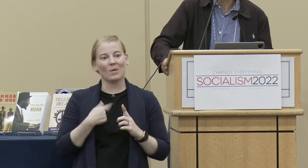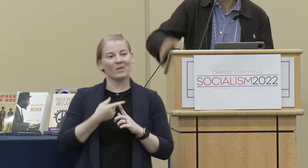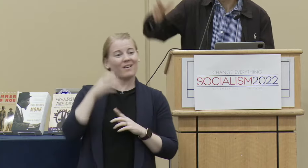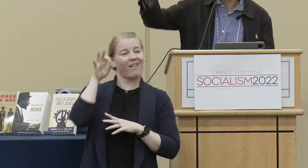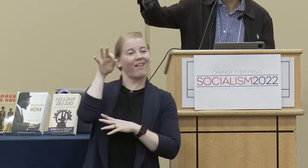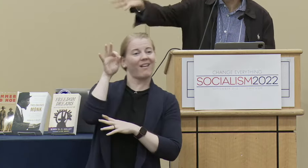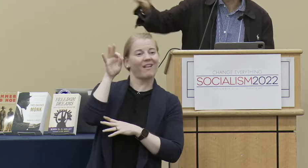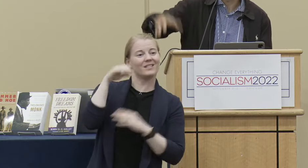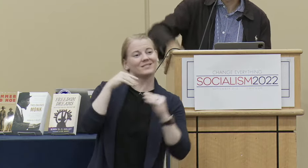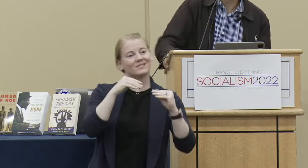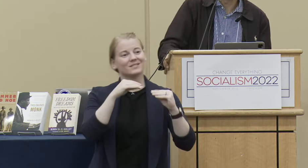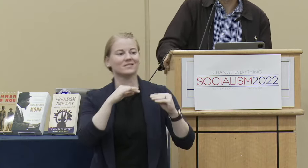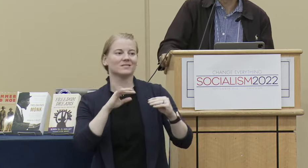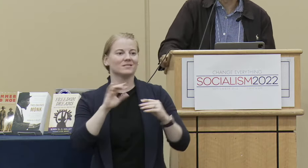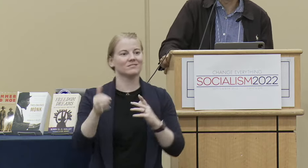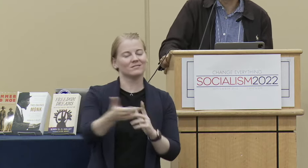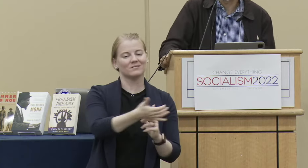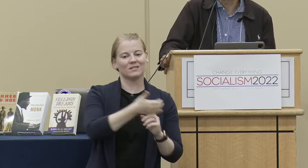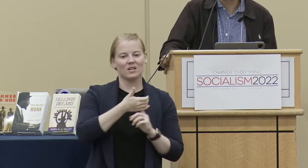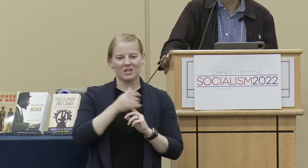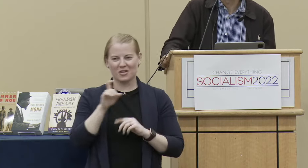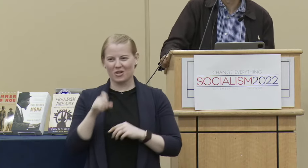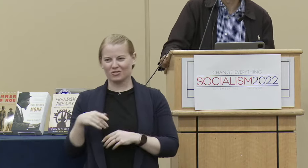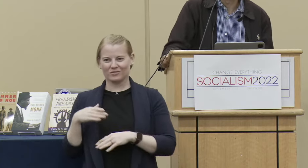try to recruit people. Of course, there's other ways to